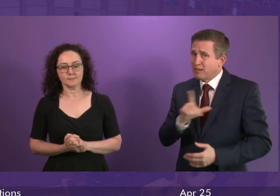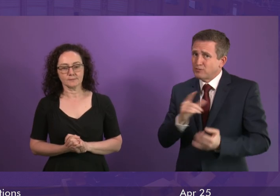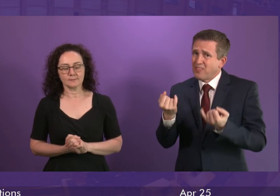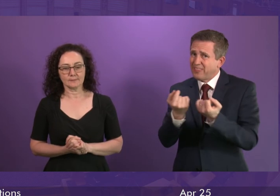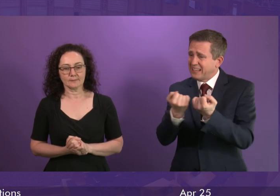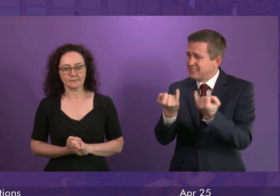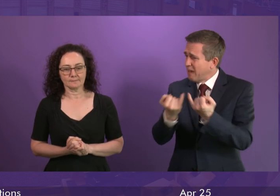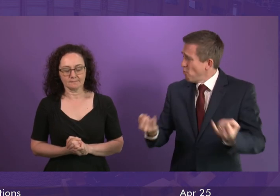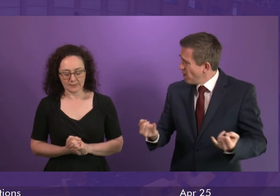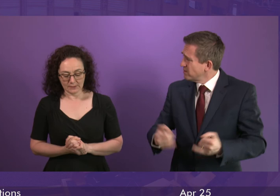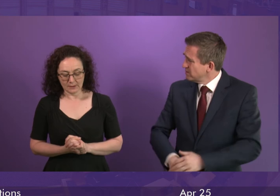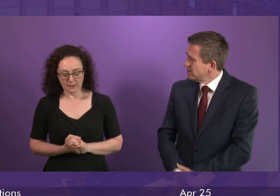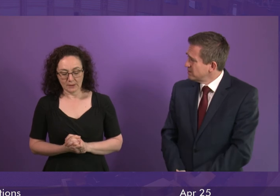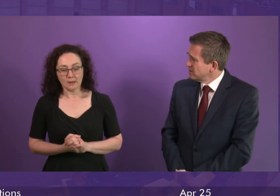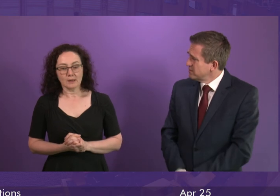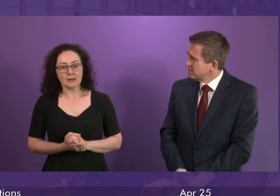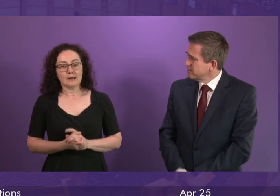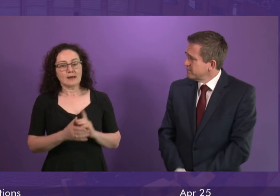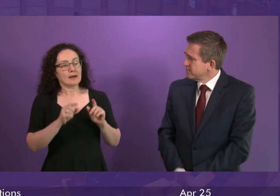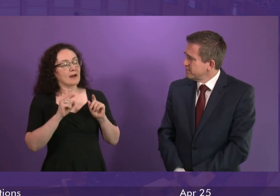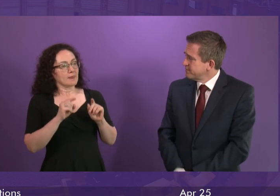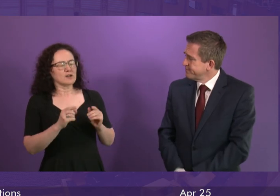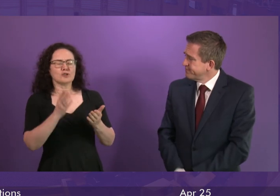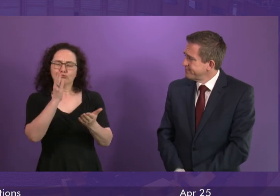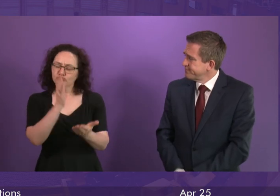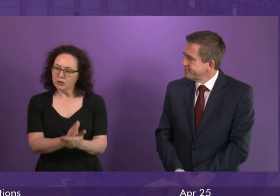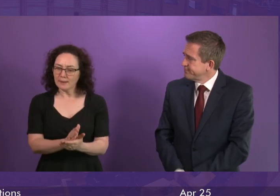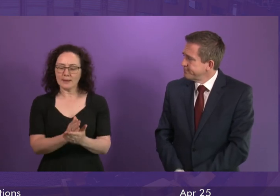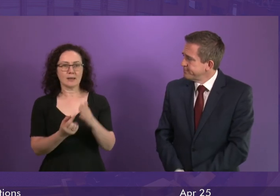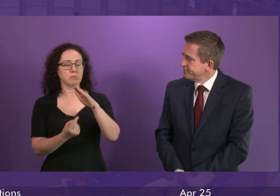The First Minister: That is an important issue. Generally, access